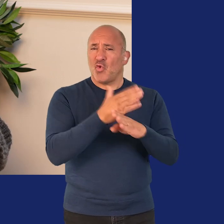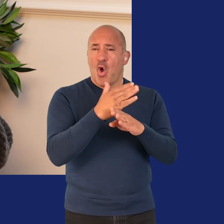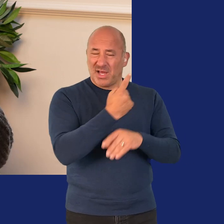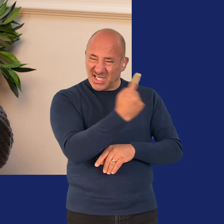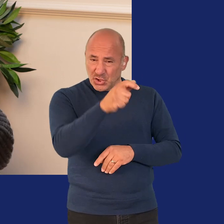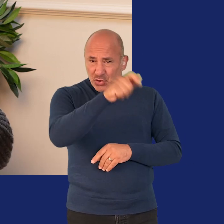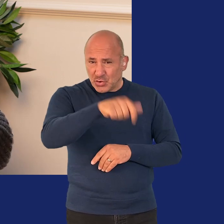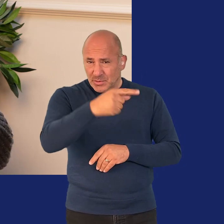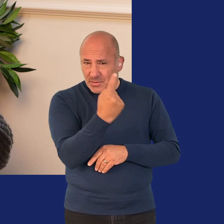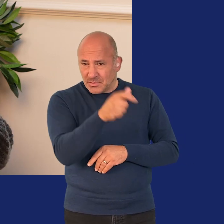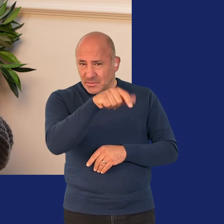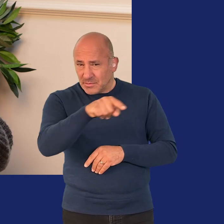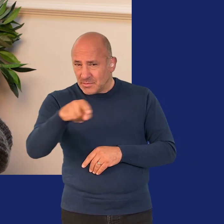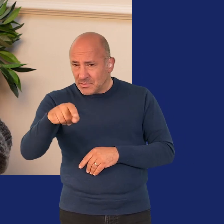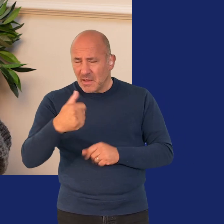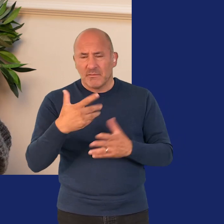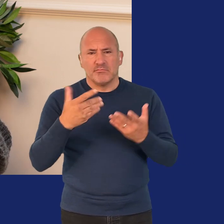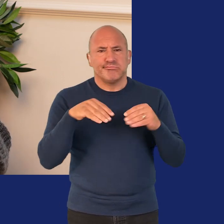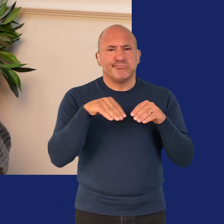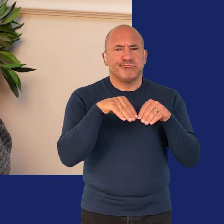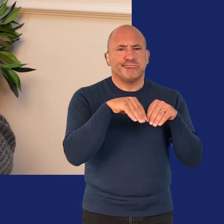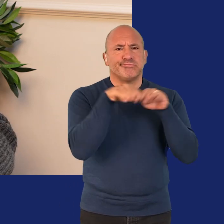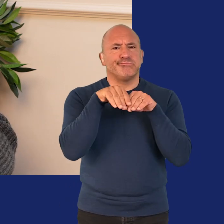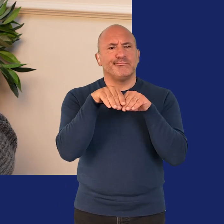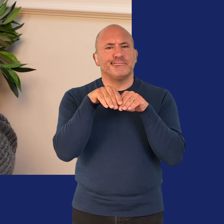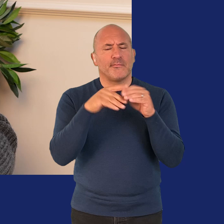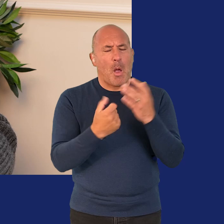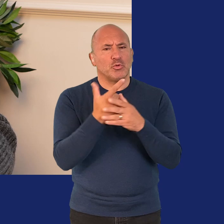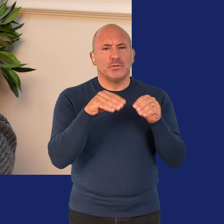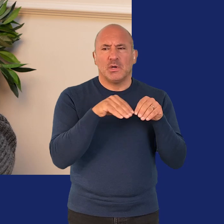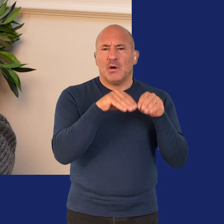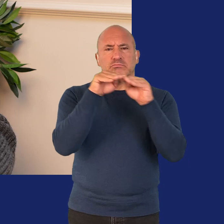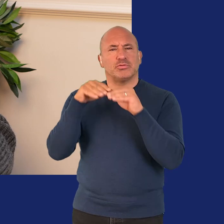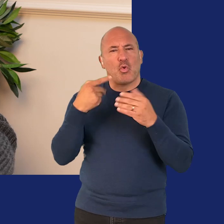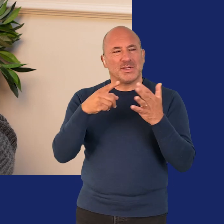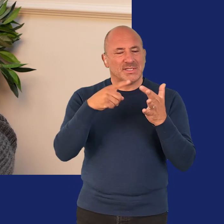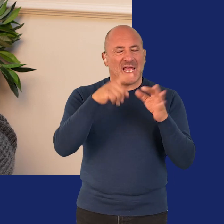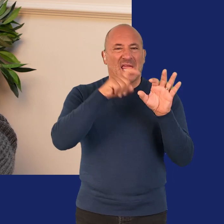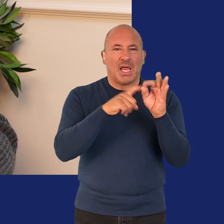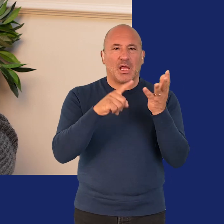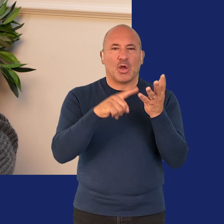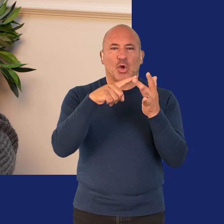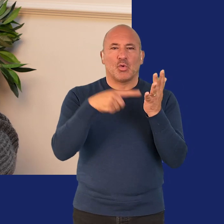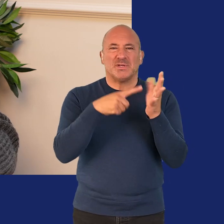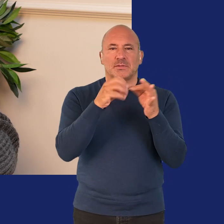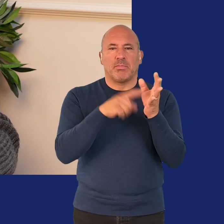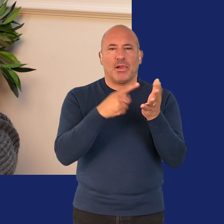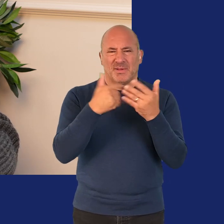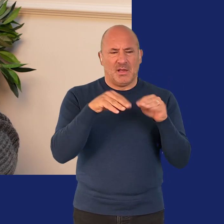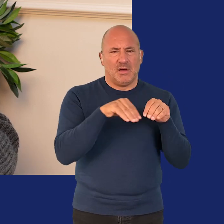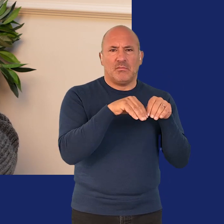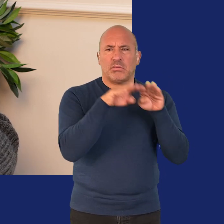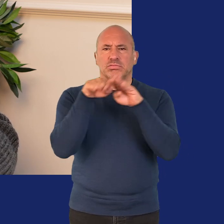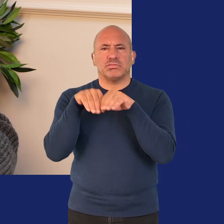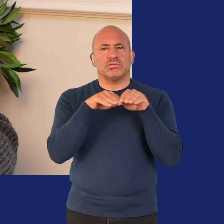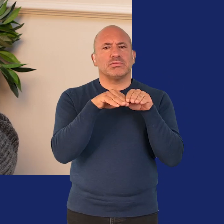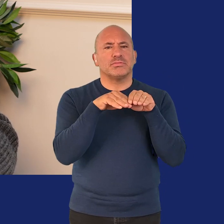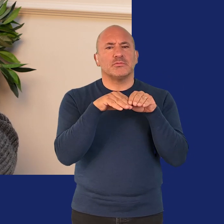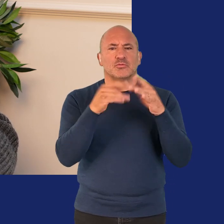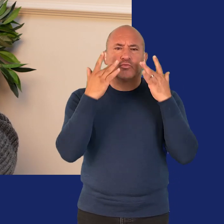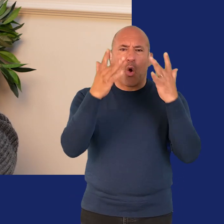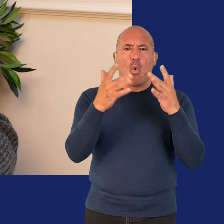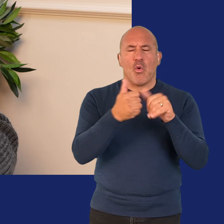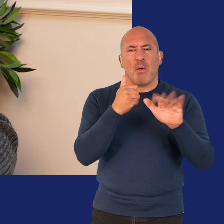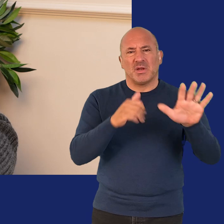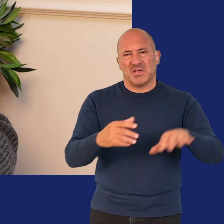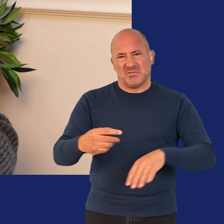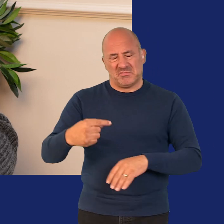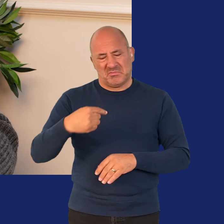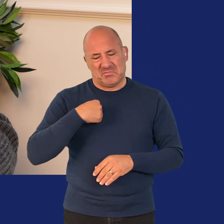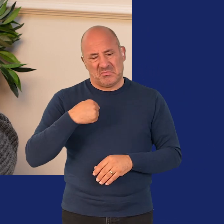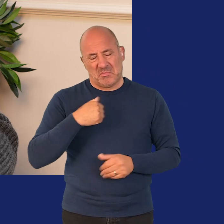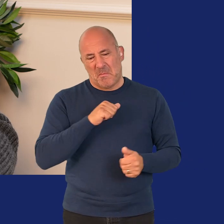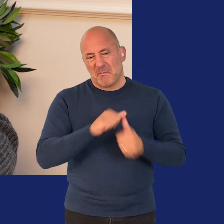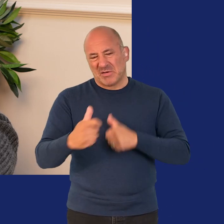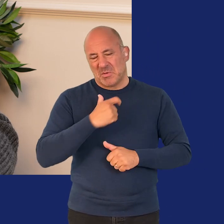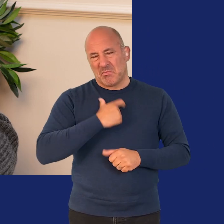that becoming a more inclusive workplace lets every person like have that